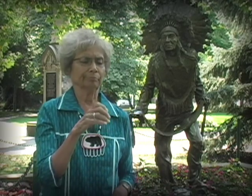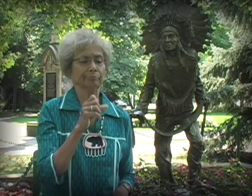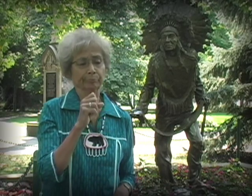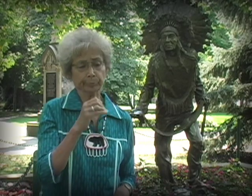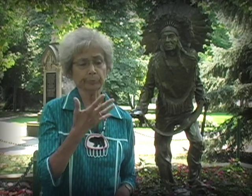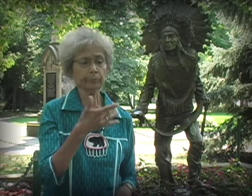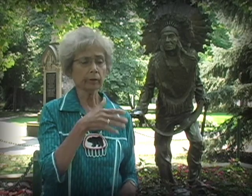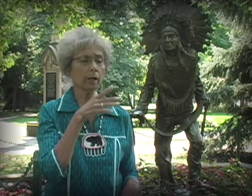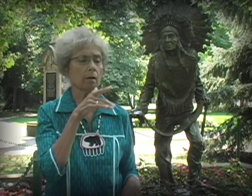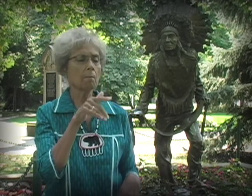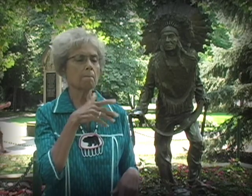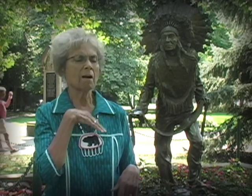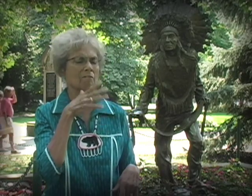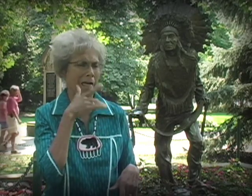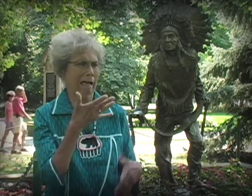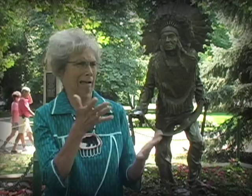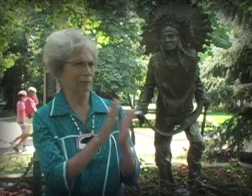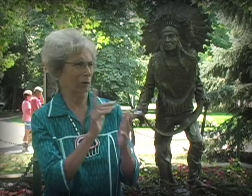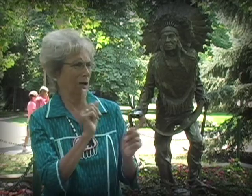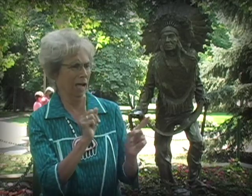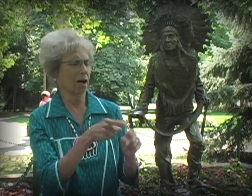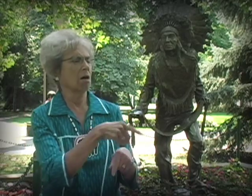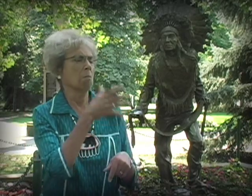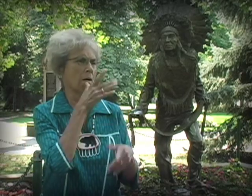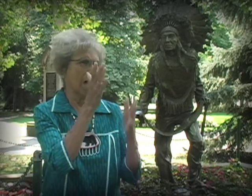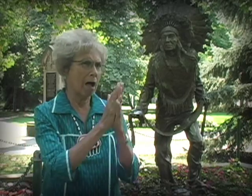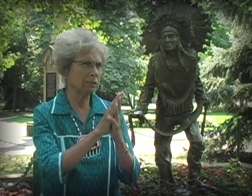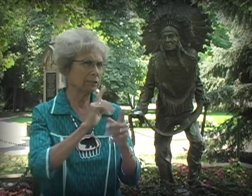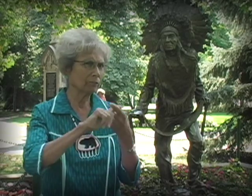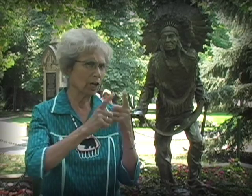So my mother asked her friends where to send me to school.